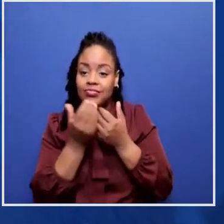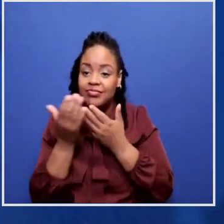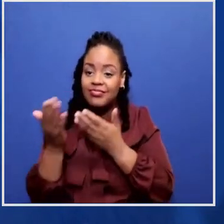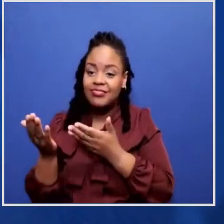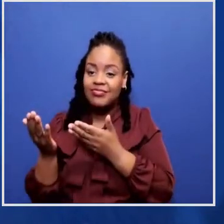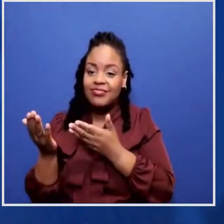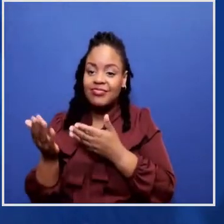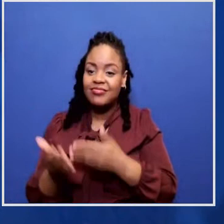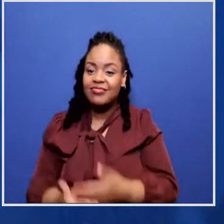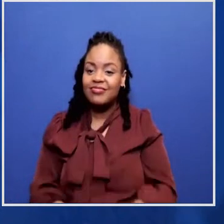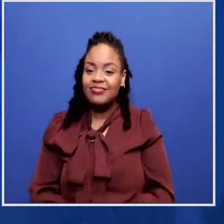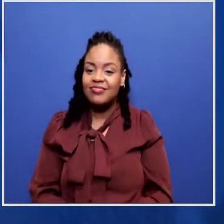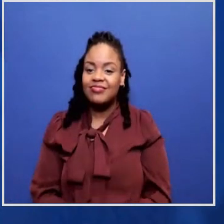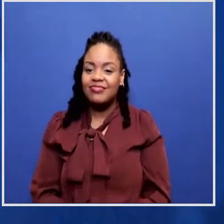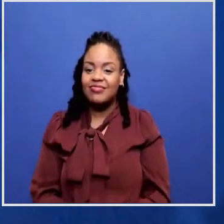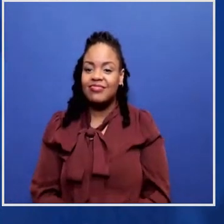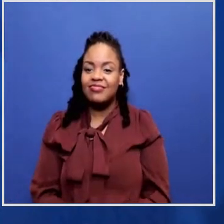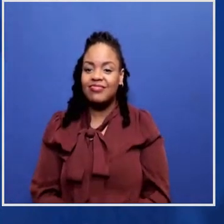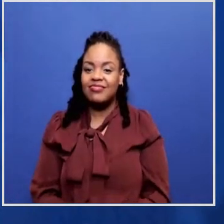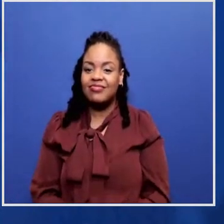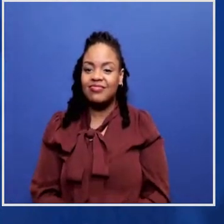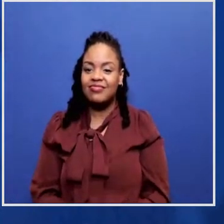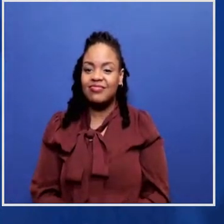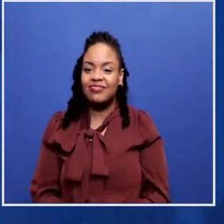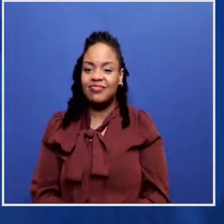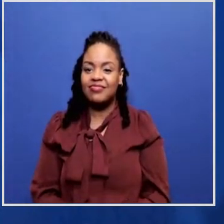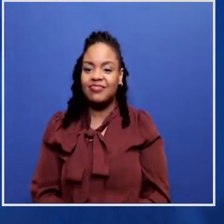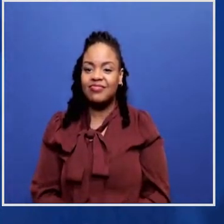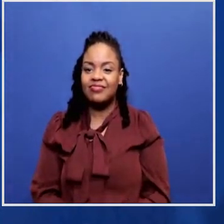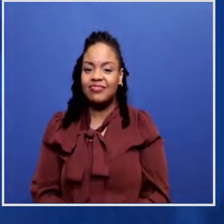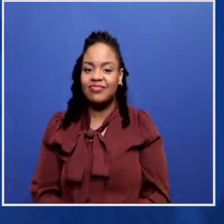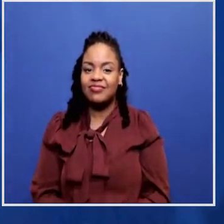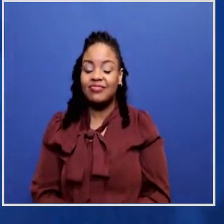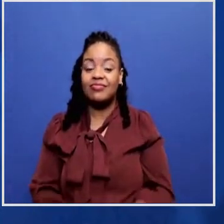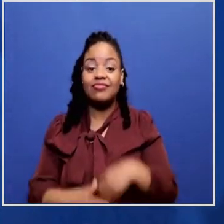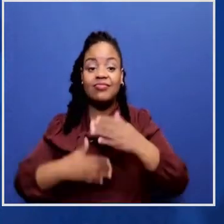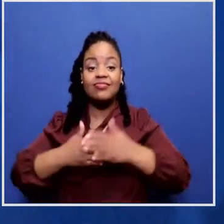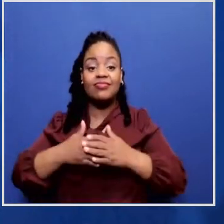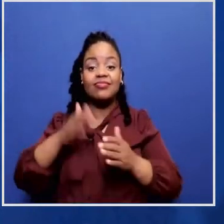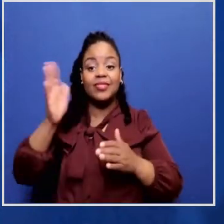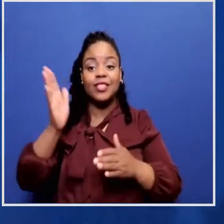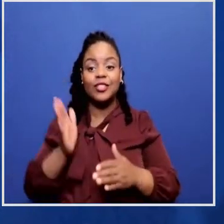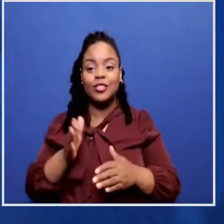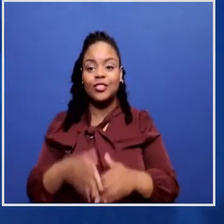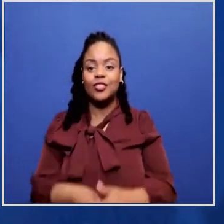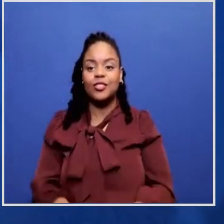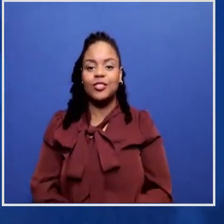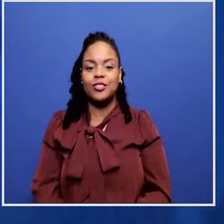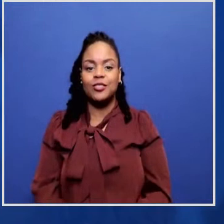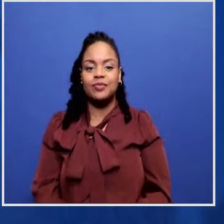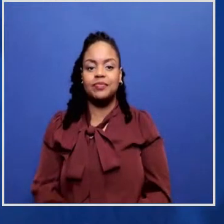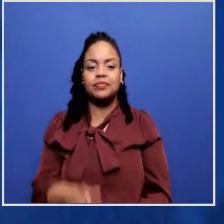WOULD LIKE TO THANK OUR CORPORATE SPONSORS.